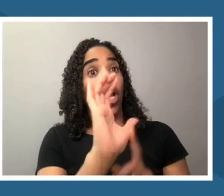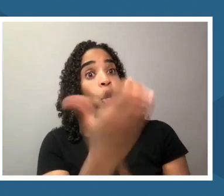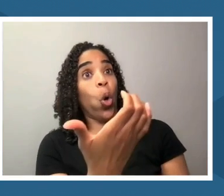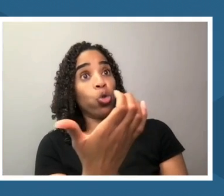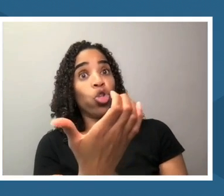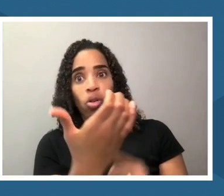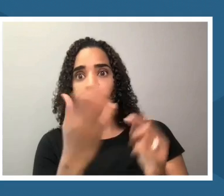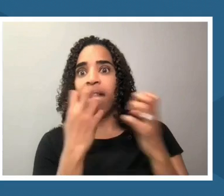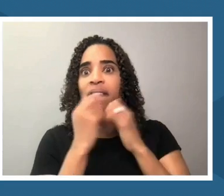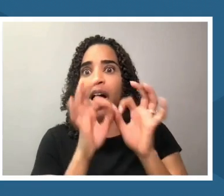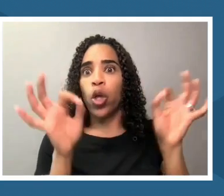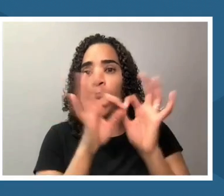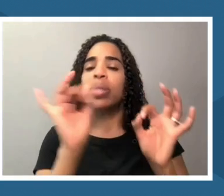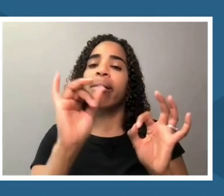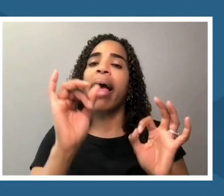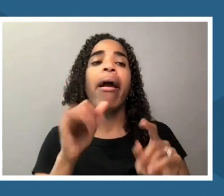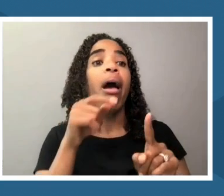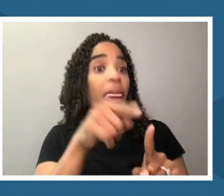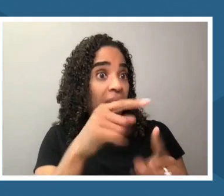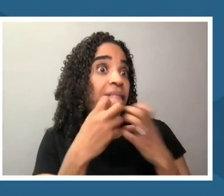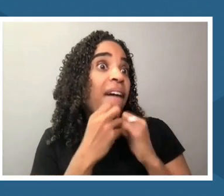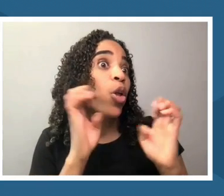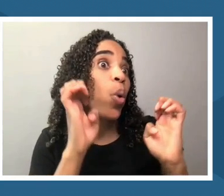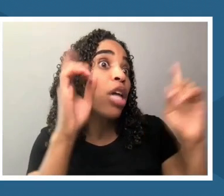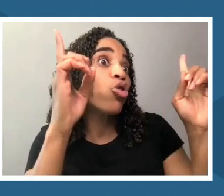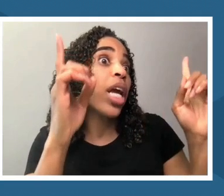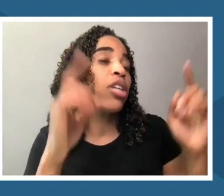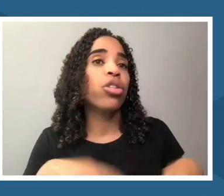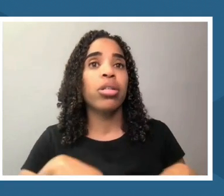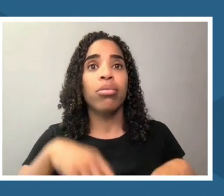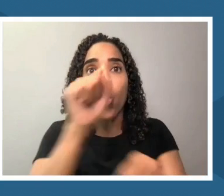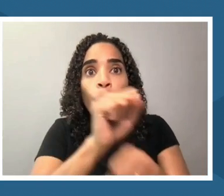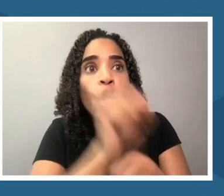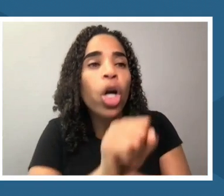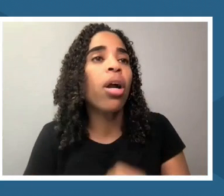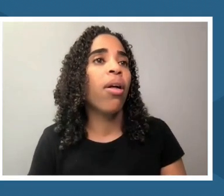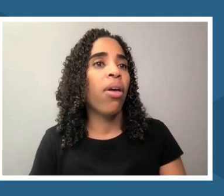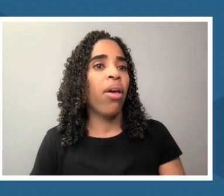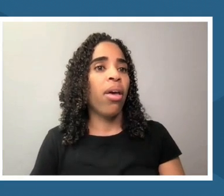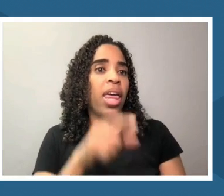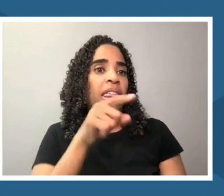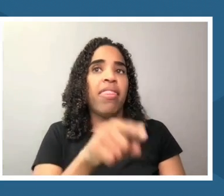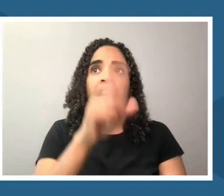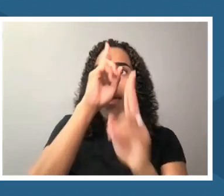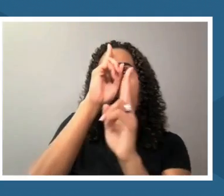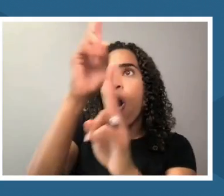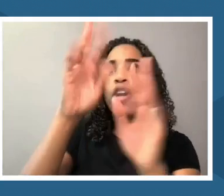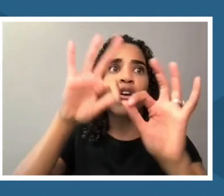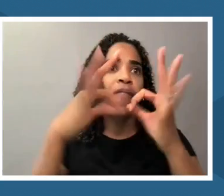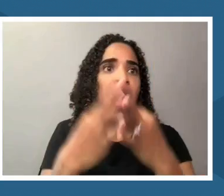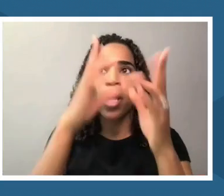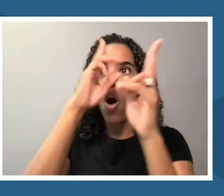like values and education and hard work the fact that they revere family and